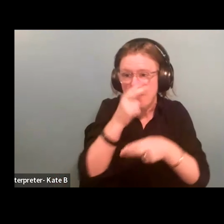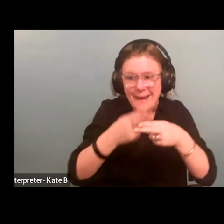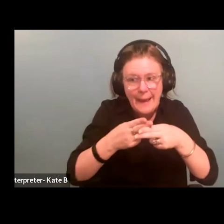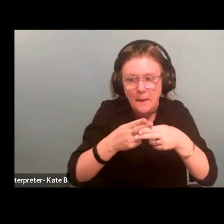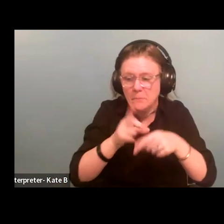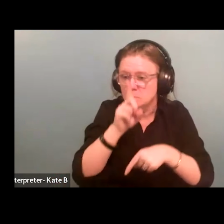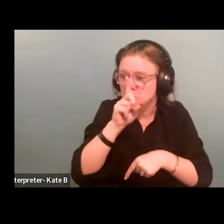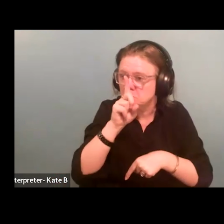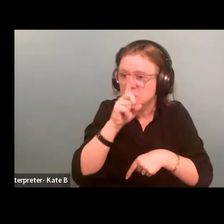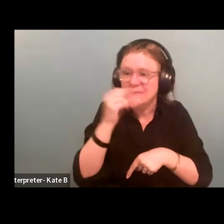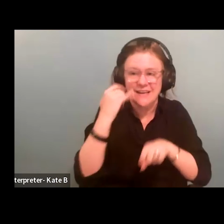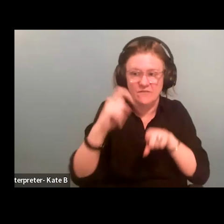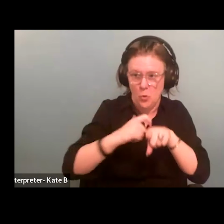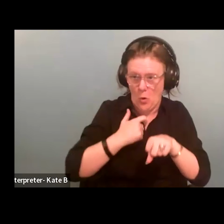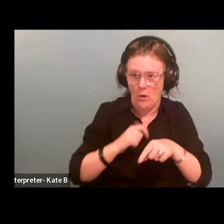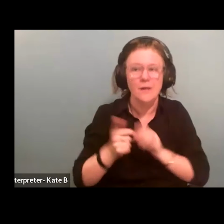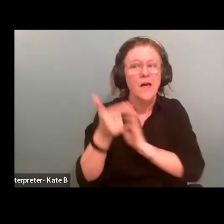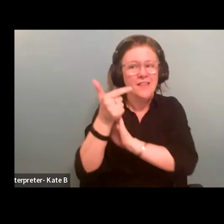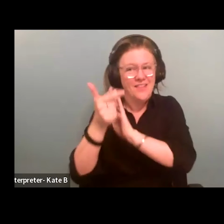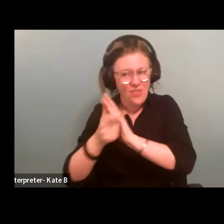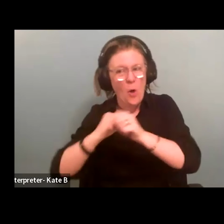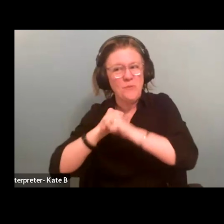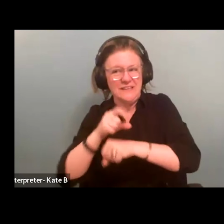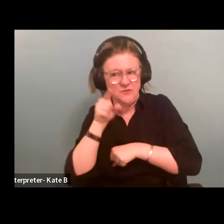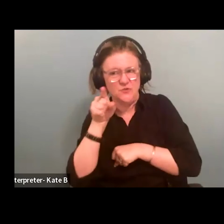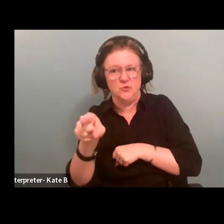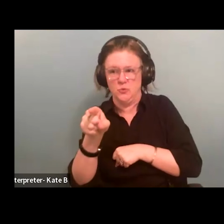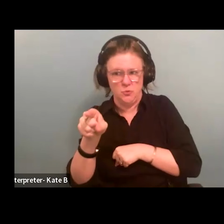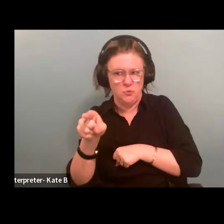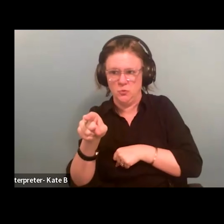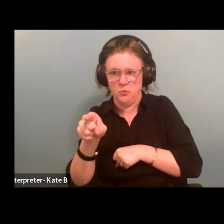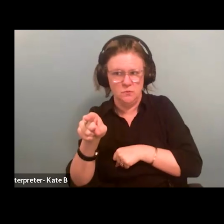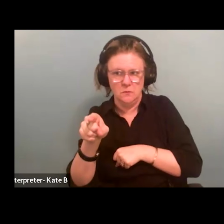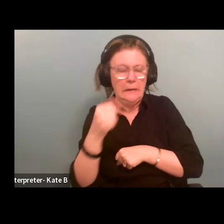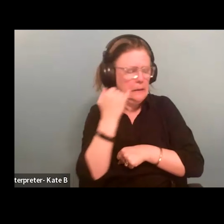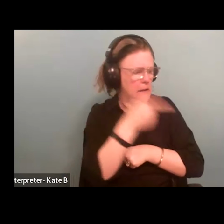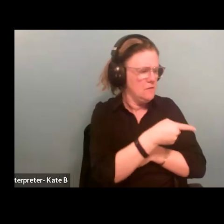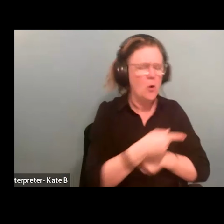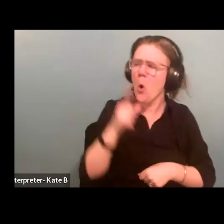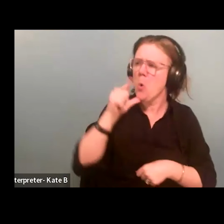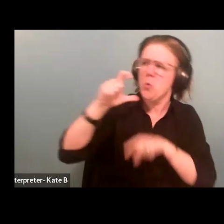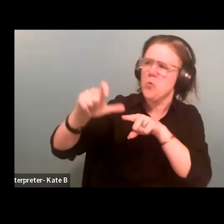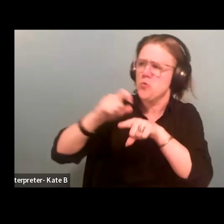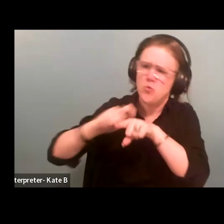The law requires that we cannot divulge the source of someone